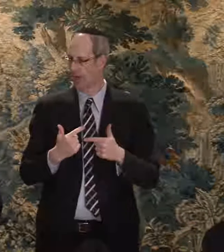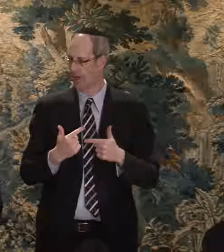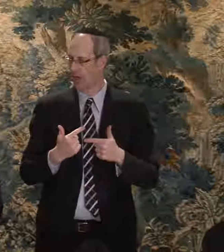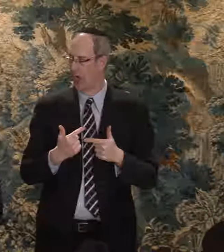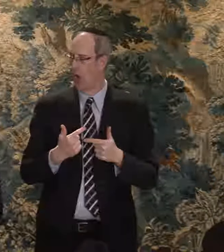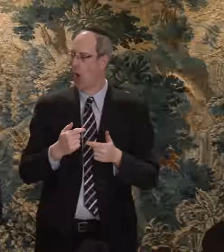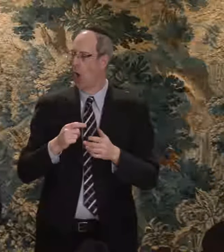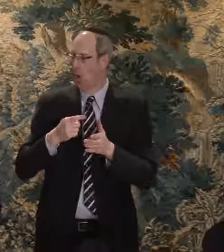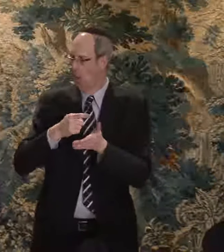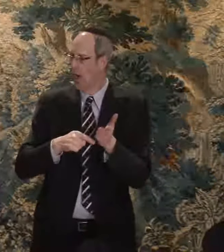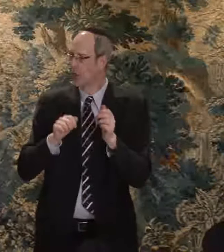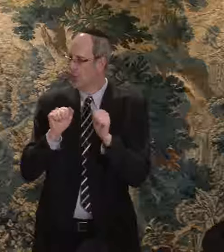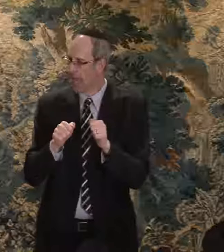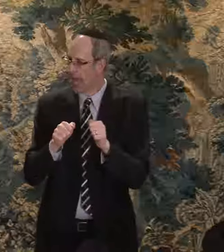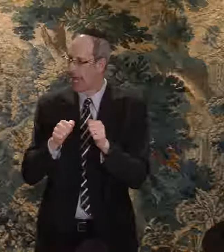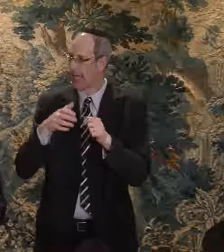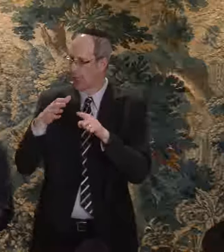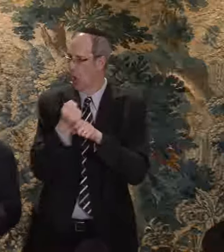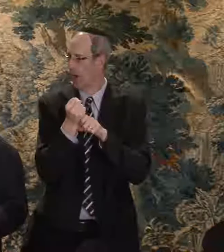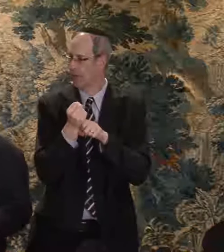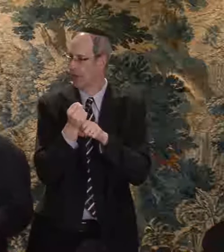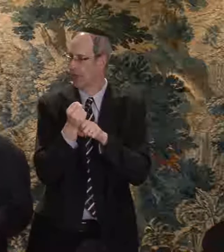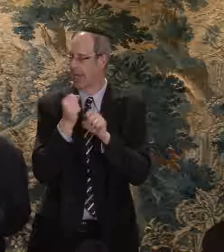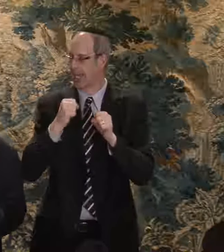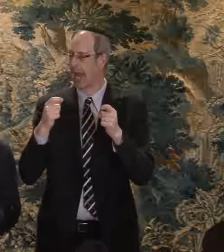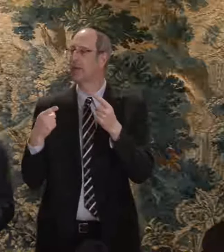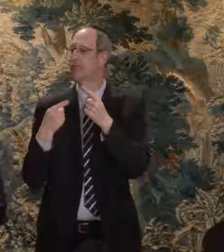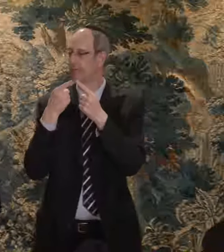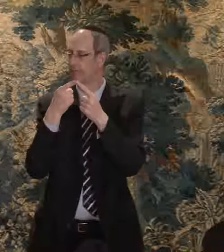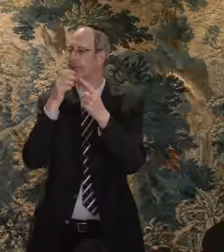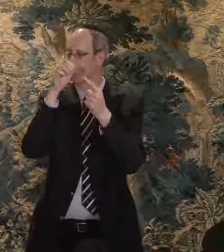can accomplish then you're going to be able to reach your goals I want to tell